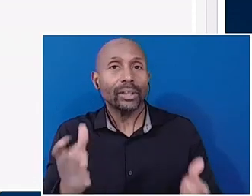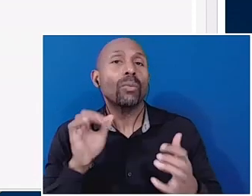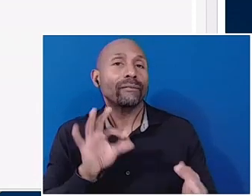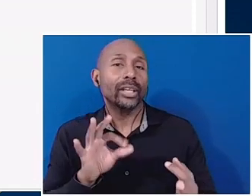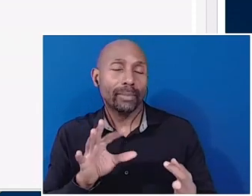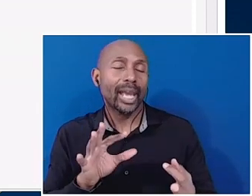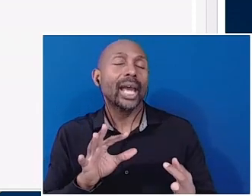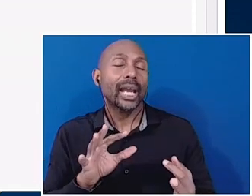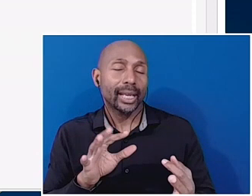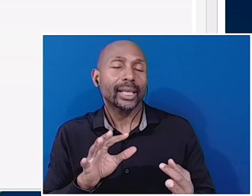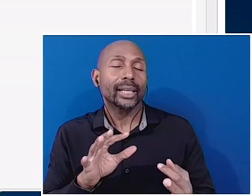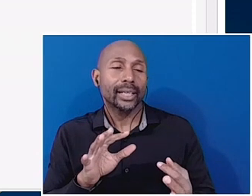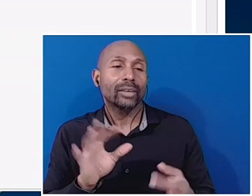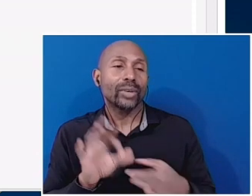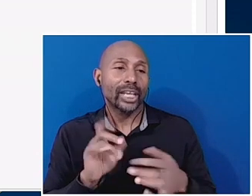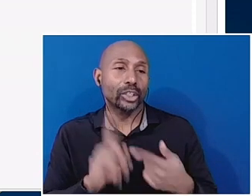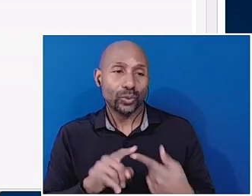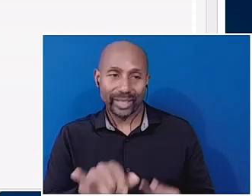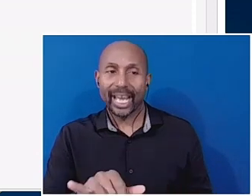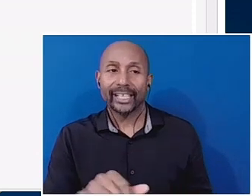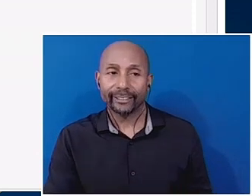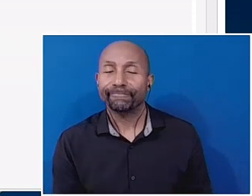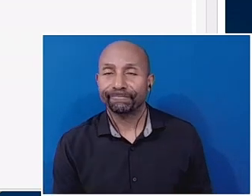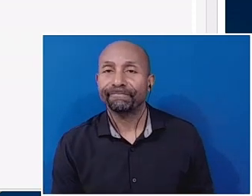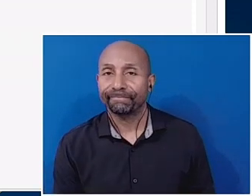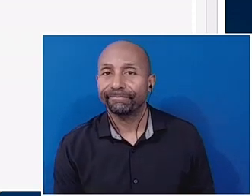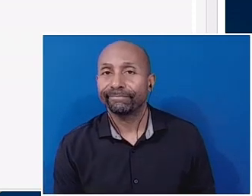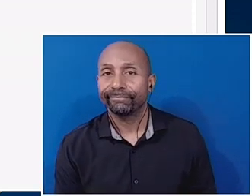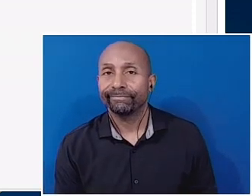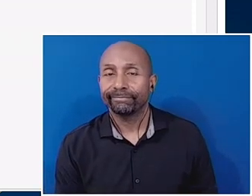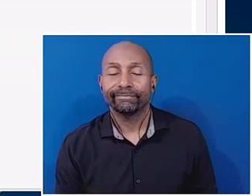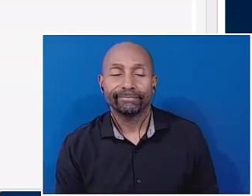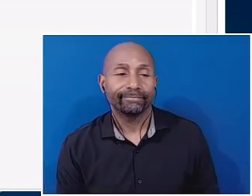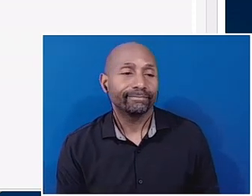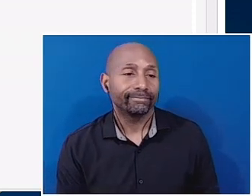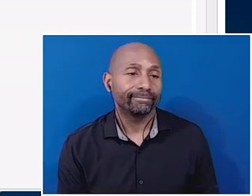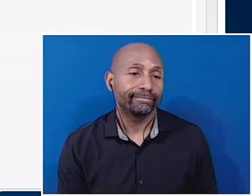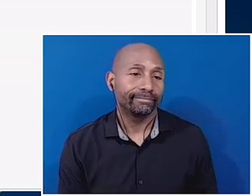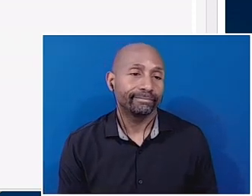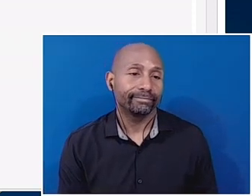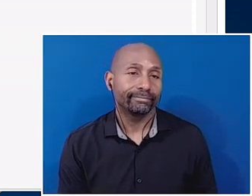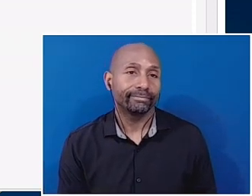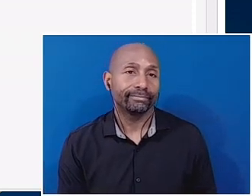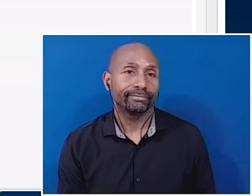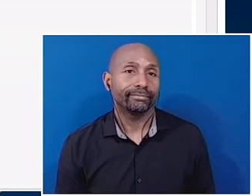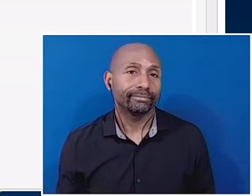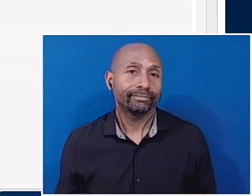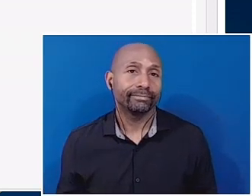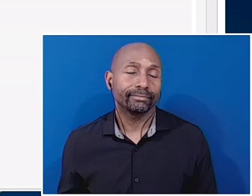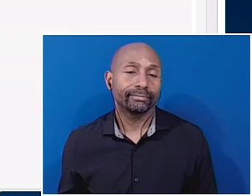with the language here. So we I know we've gone through this quite